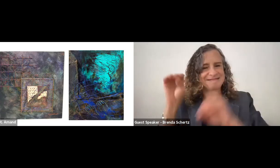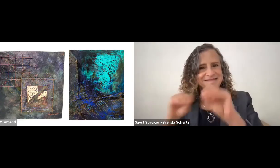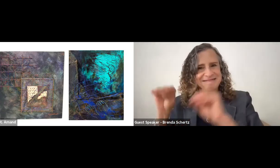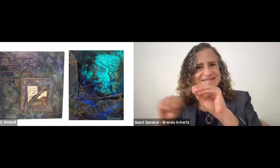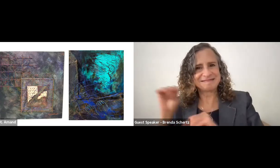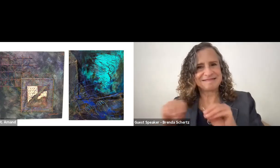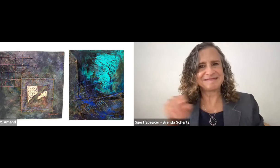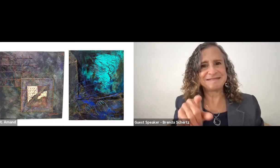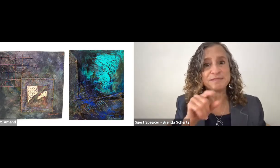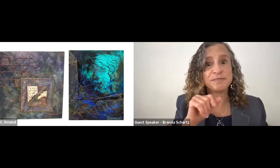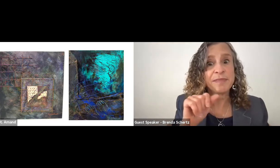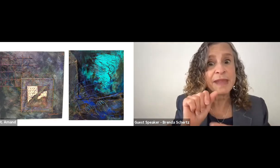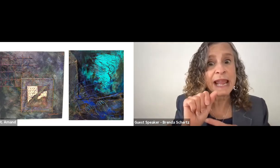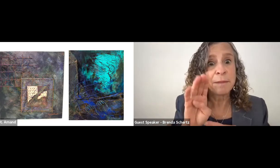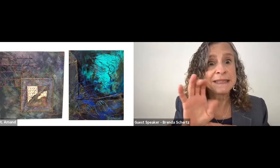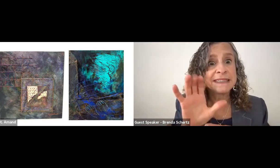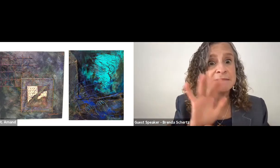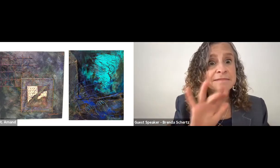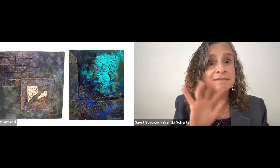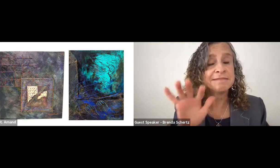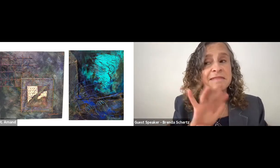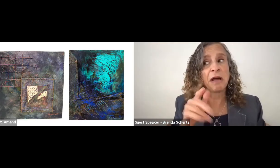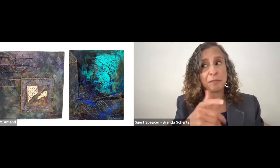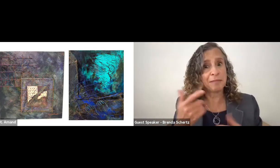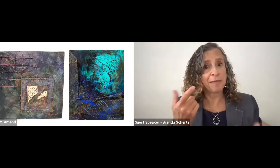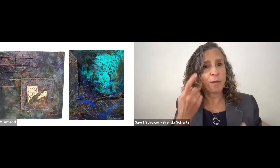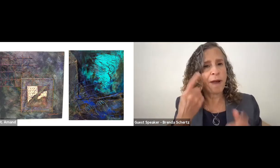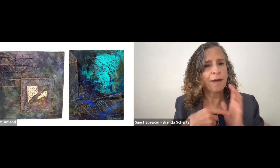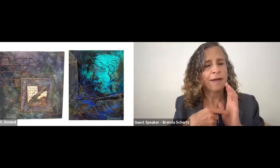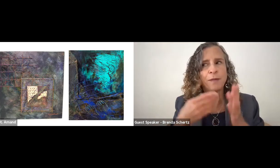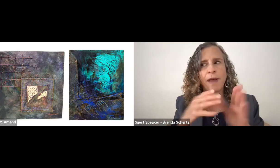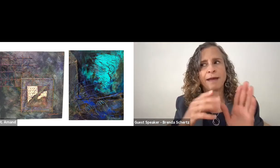the artwork on the right is a collage, also.